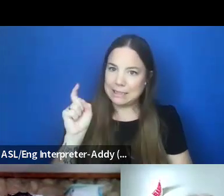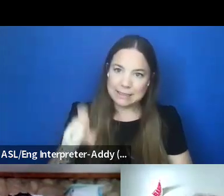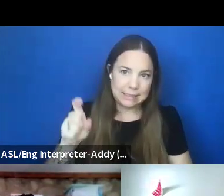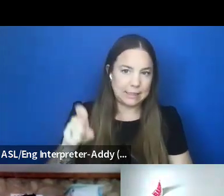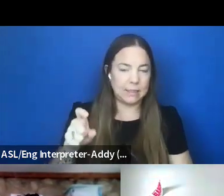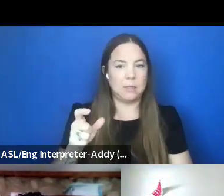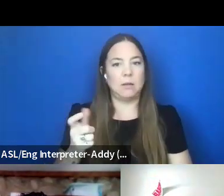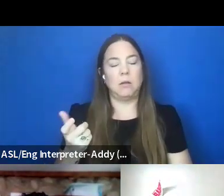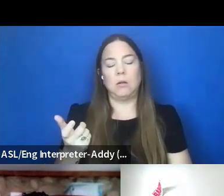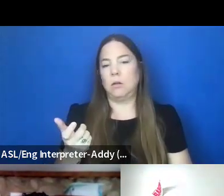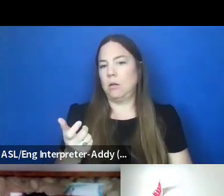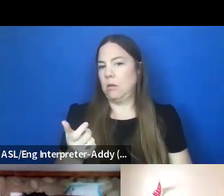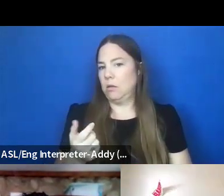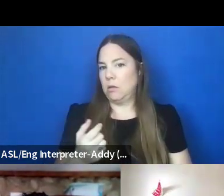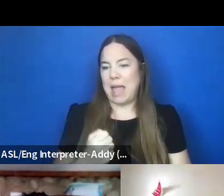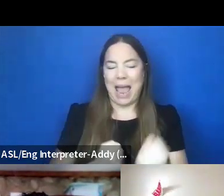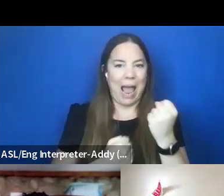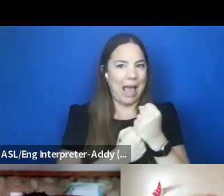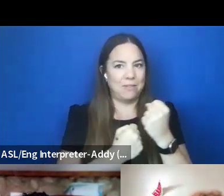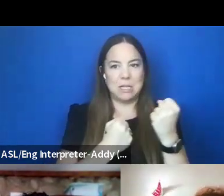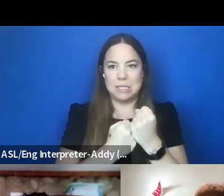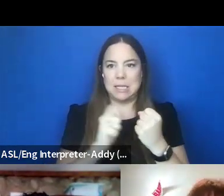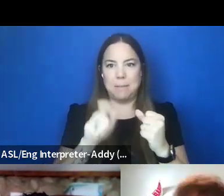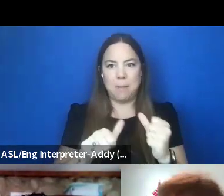Don Dew: the advocacy has to be sustained and has to be